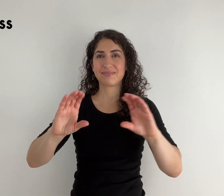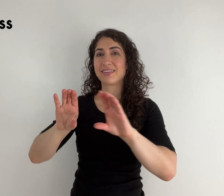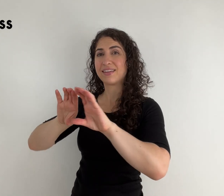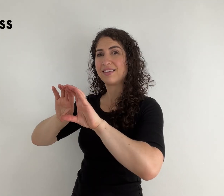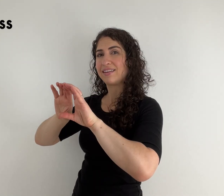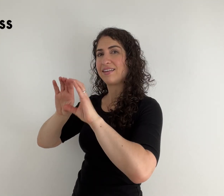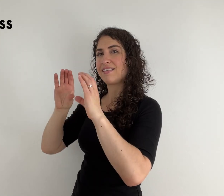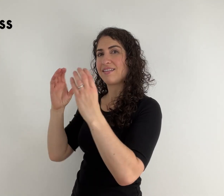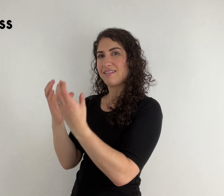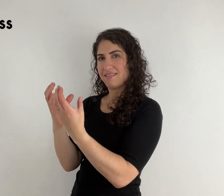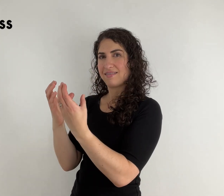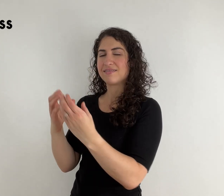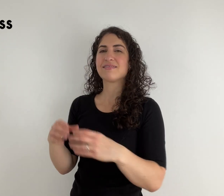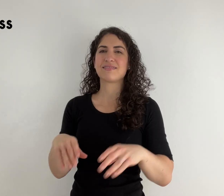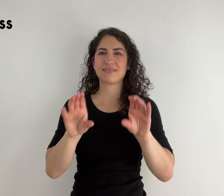The "C" handshapes move in a circle.